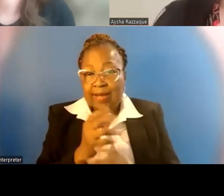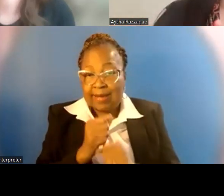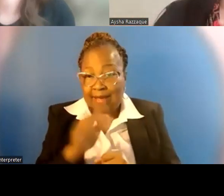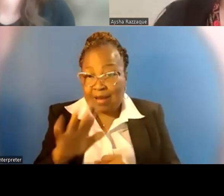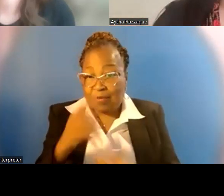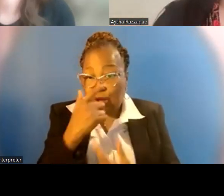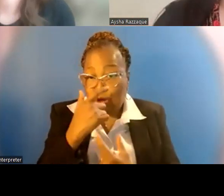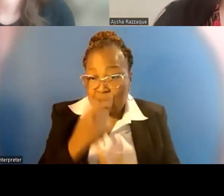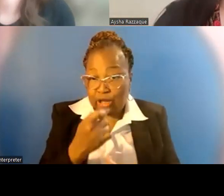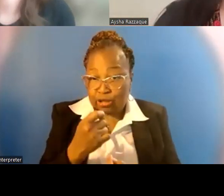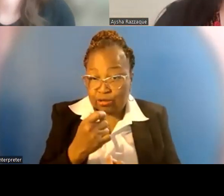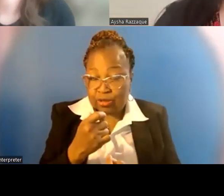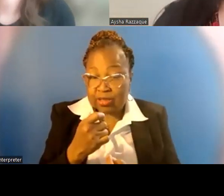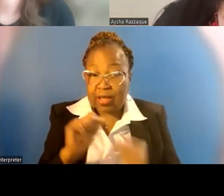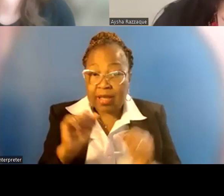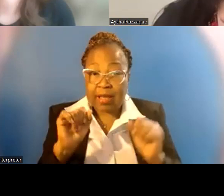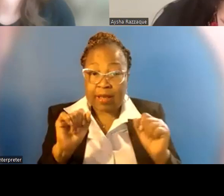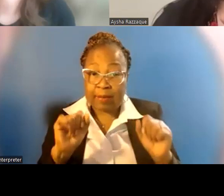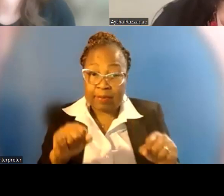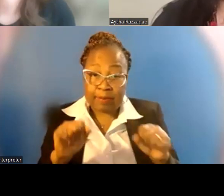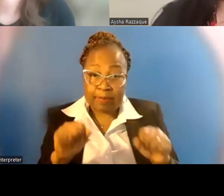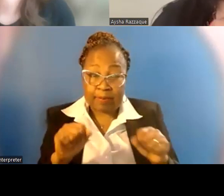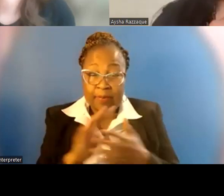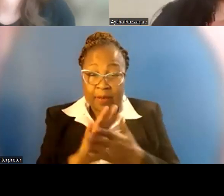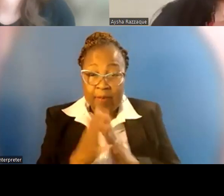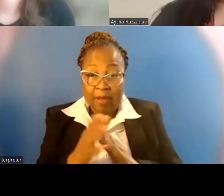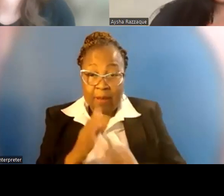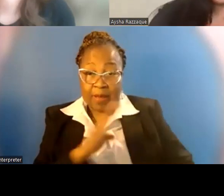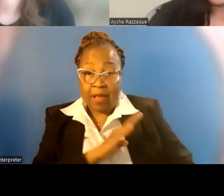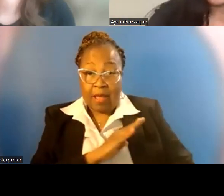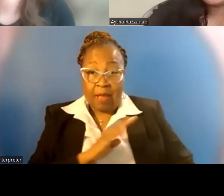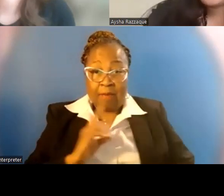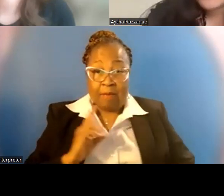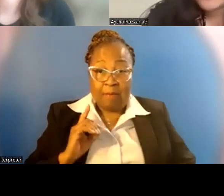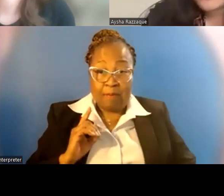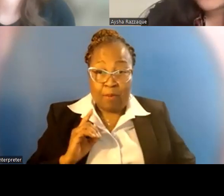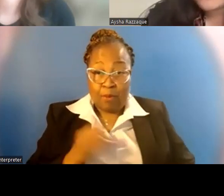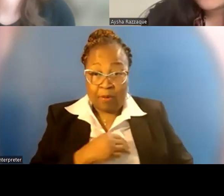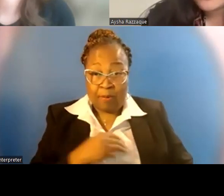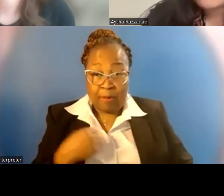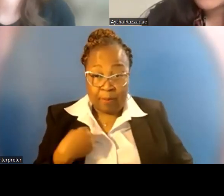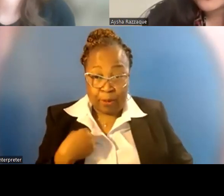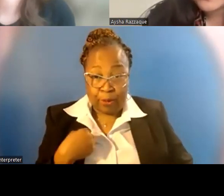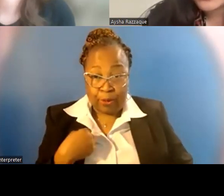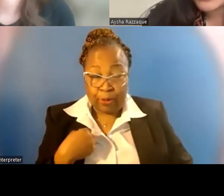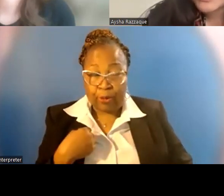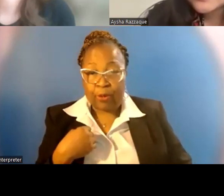in potentially becoming a board member. And then I'm just reading the chat.